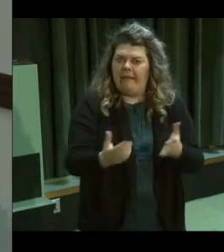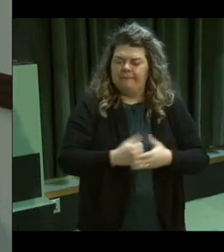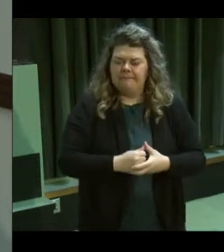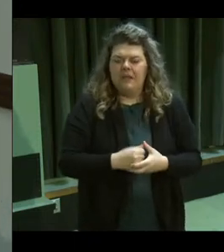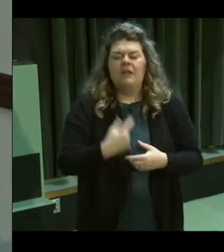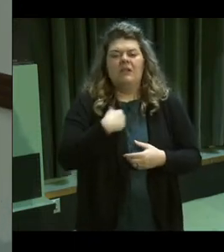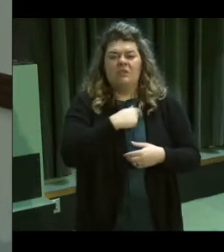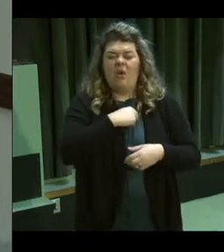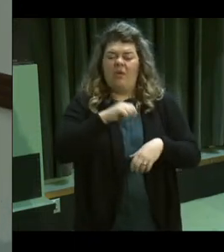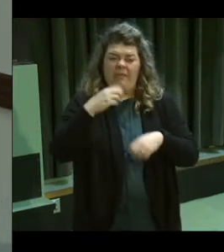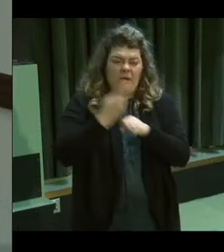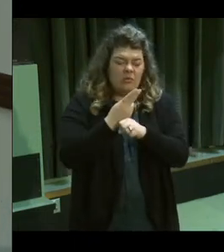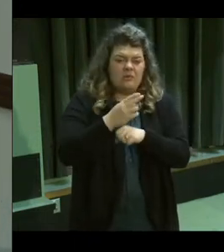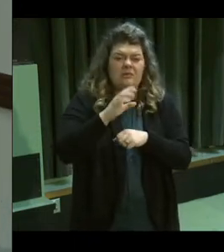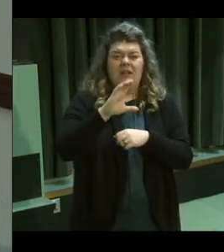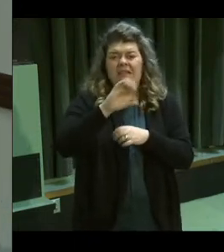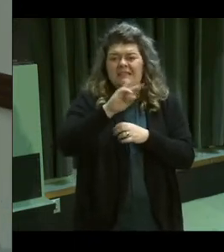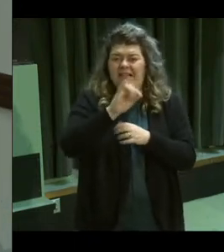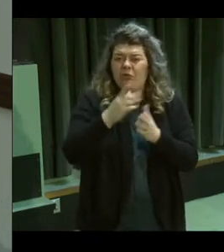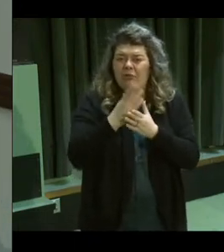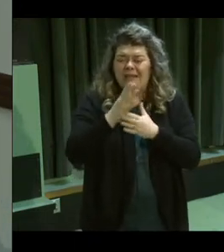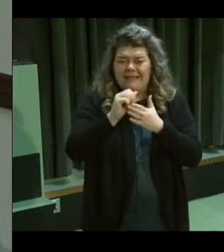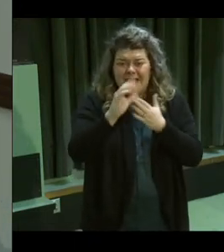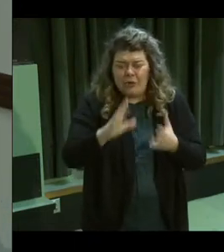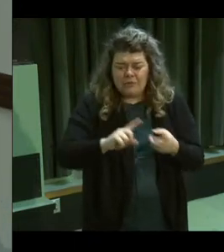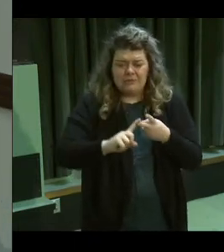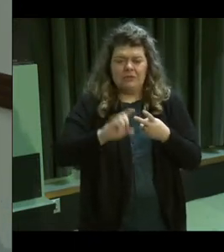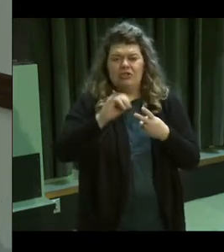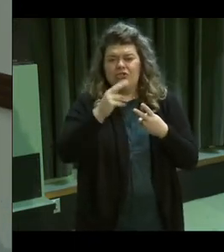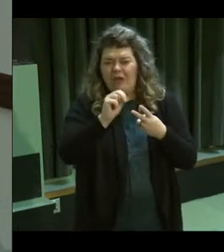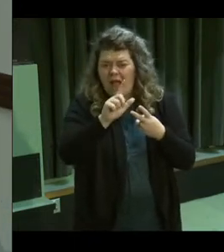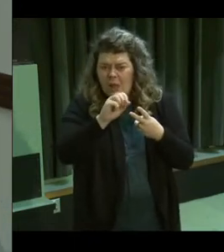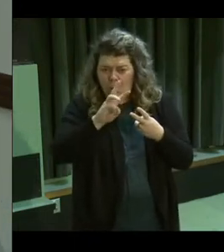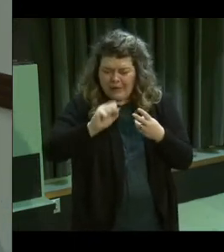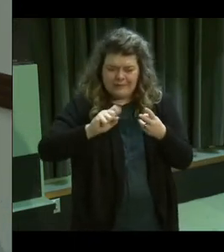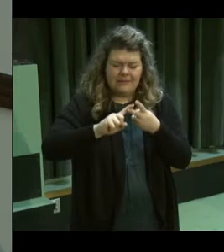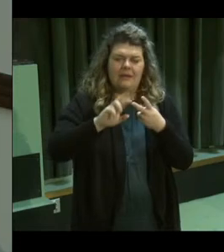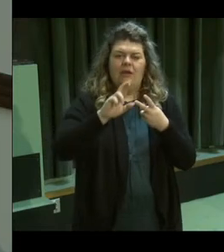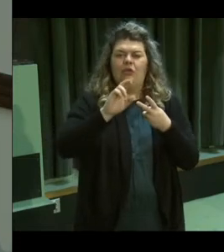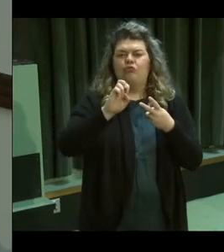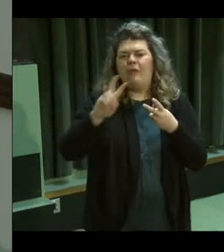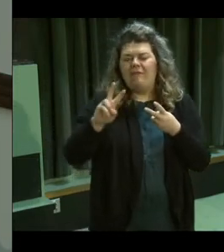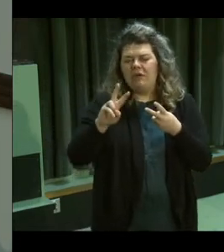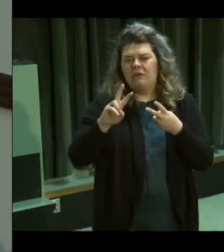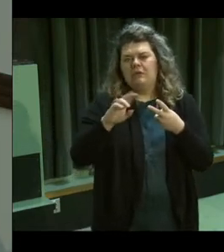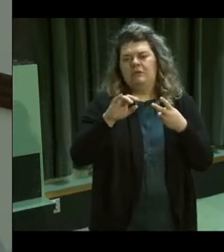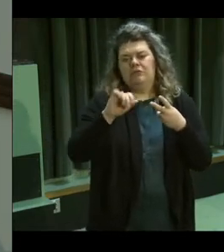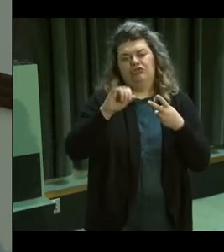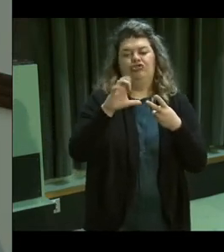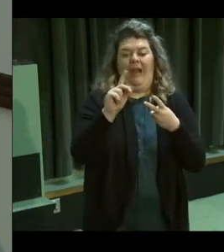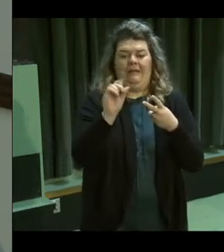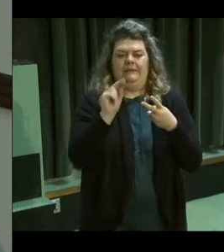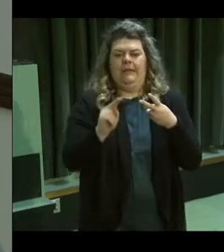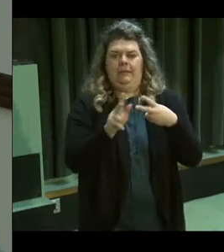coalitions with civil rights leaders like John Lewis,